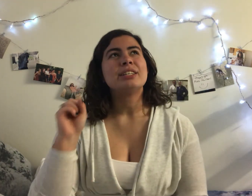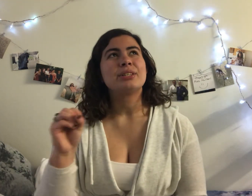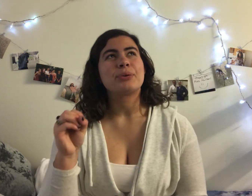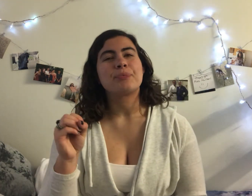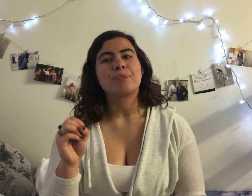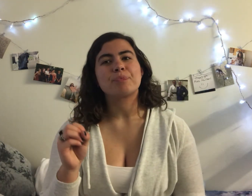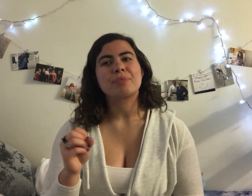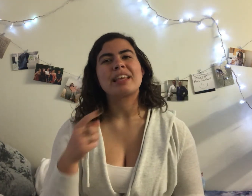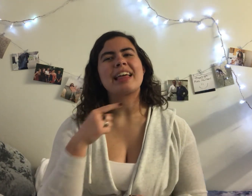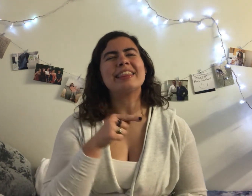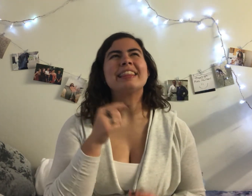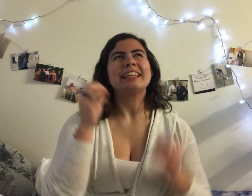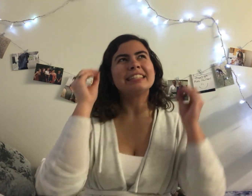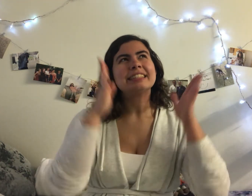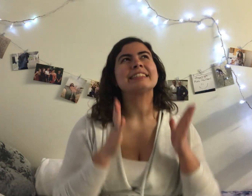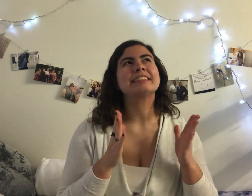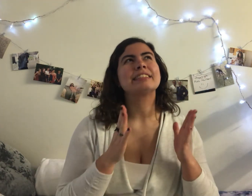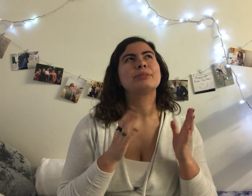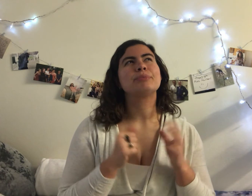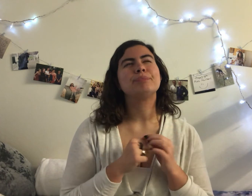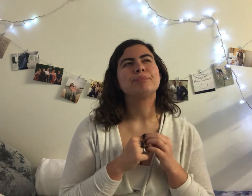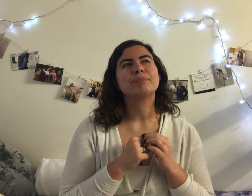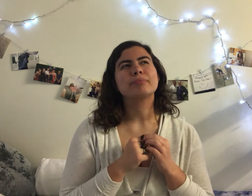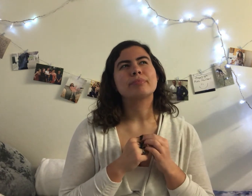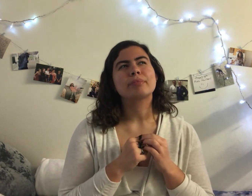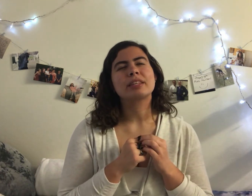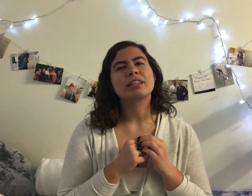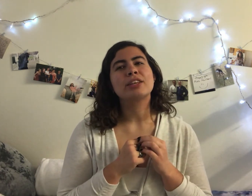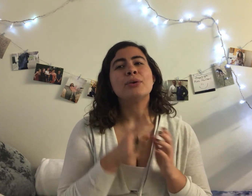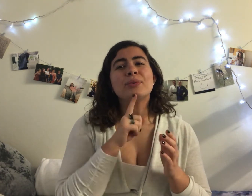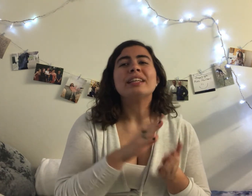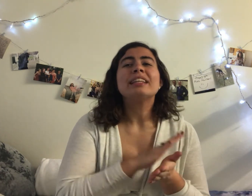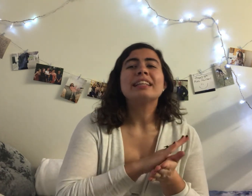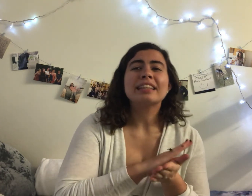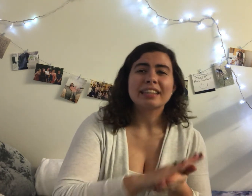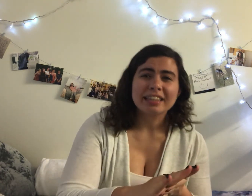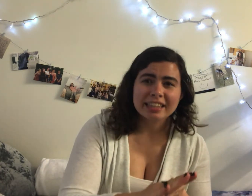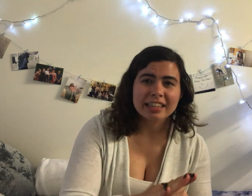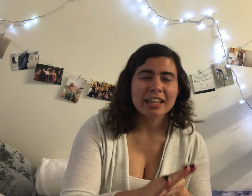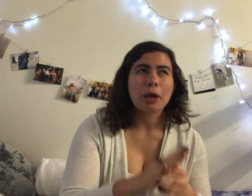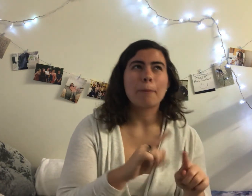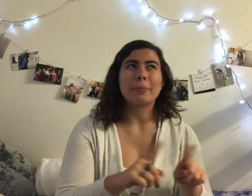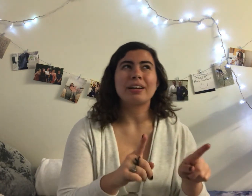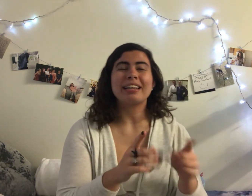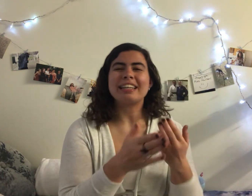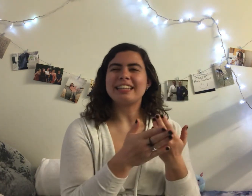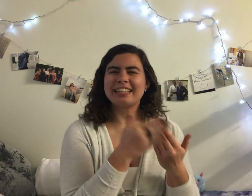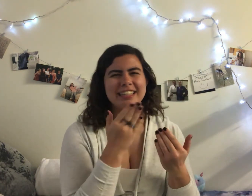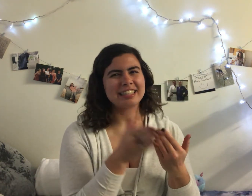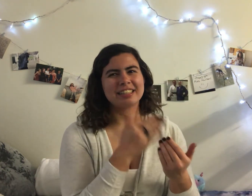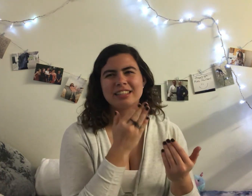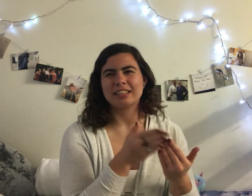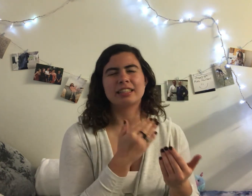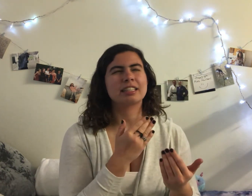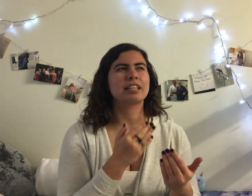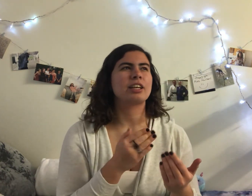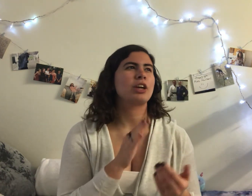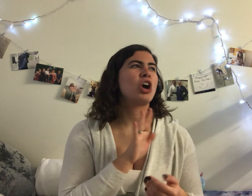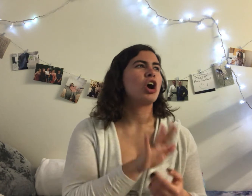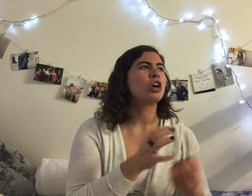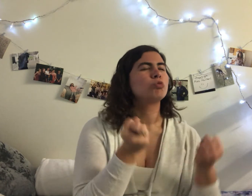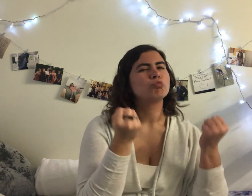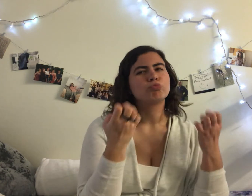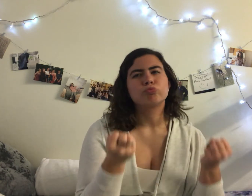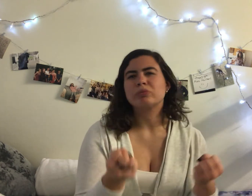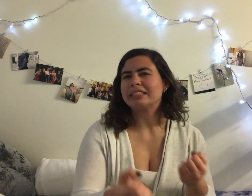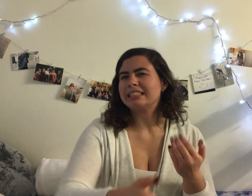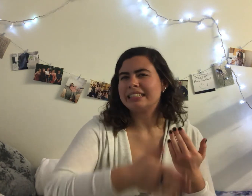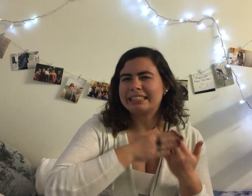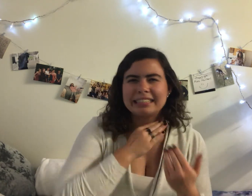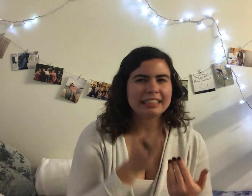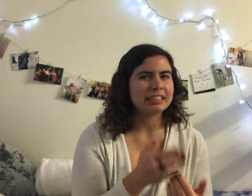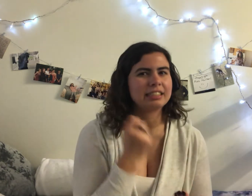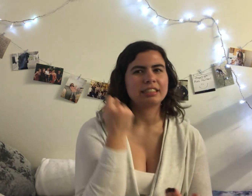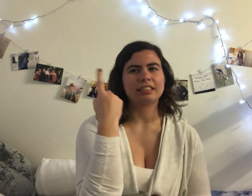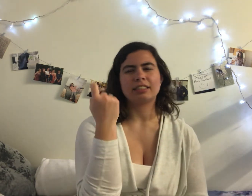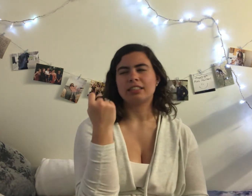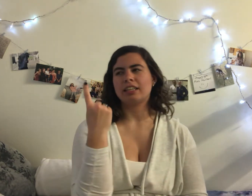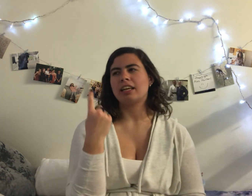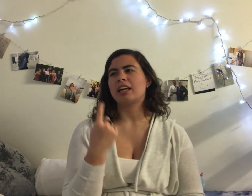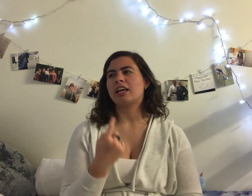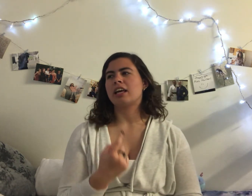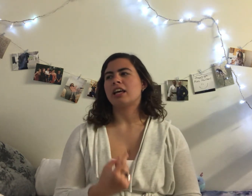This teacher is really nice, but she seems really easy. Her signing is super easy to understand.